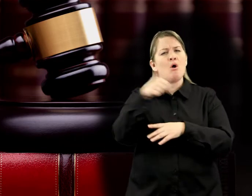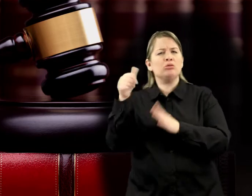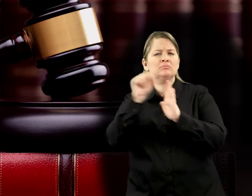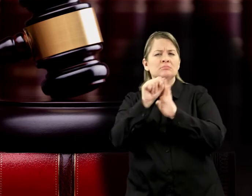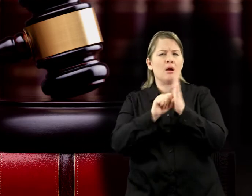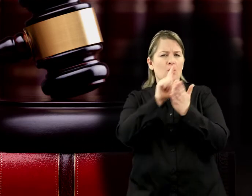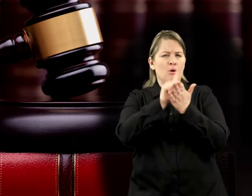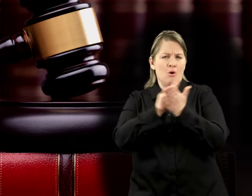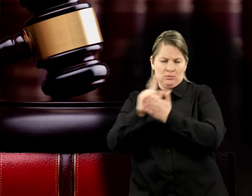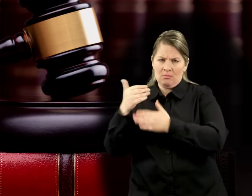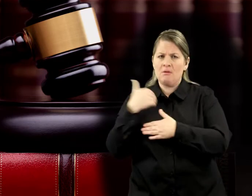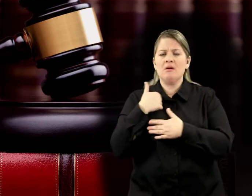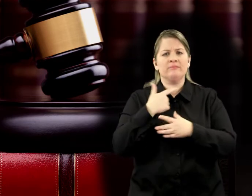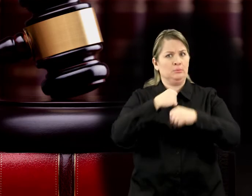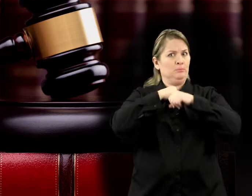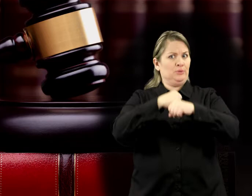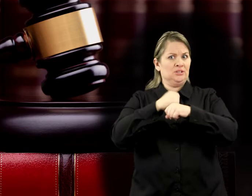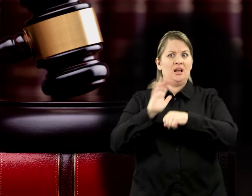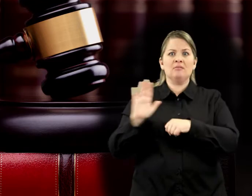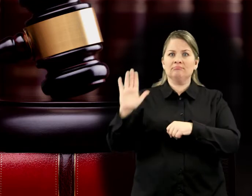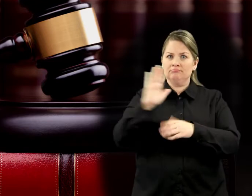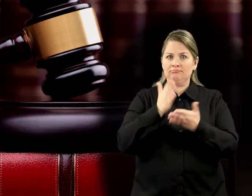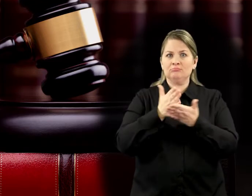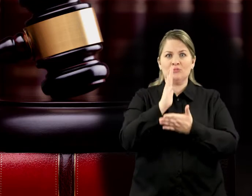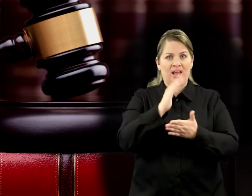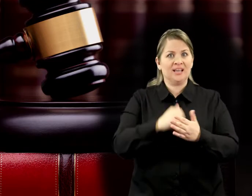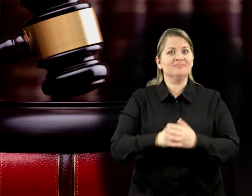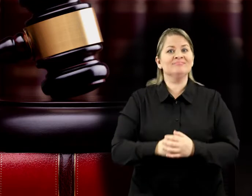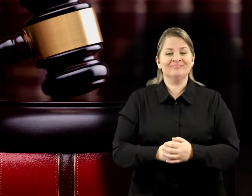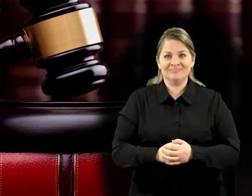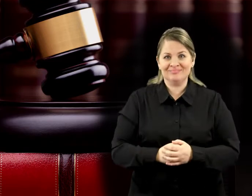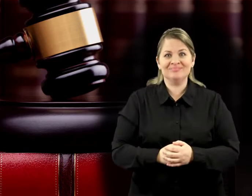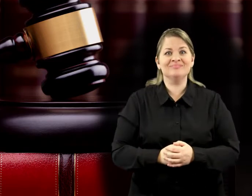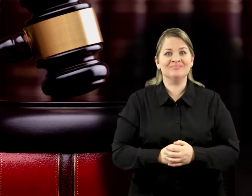and other state laws.